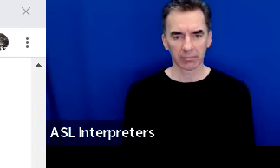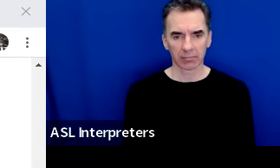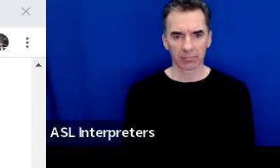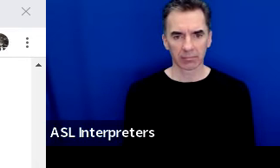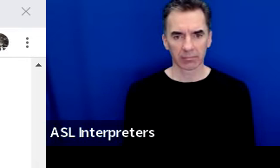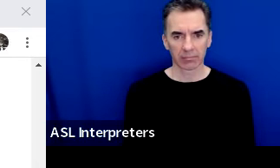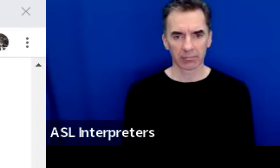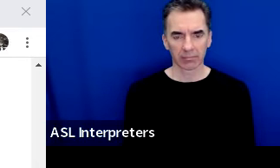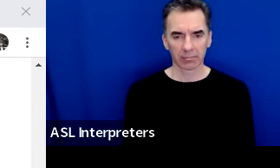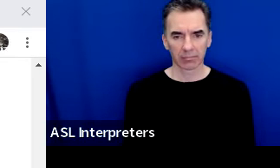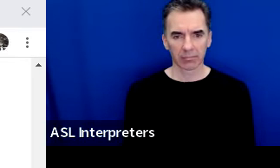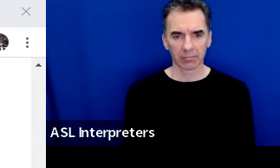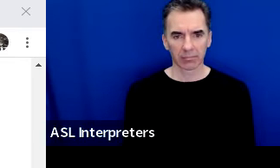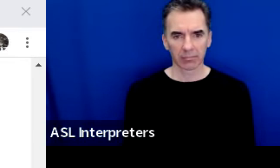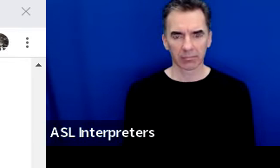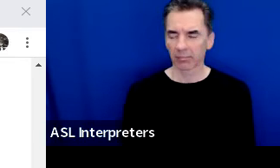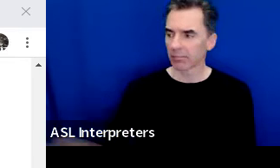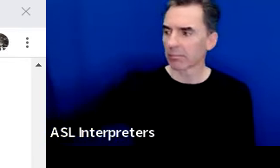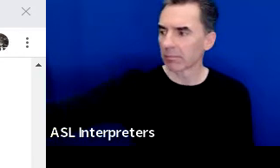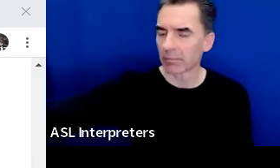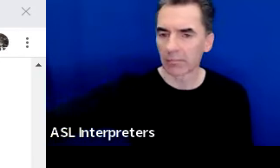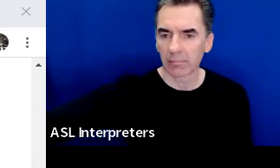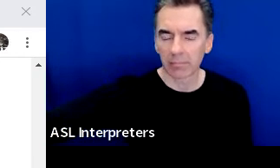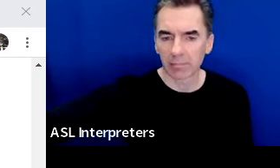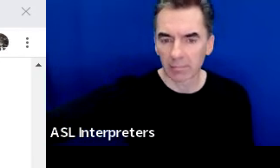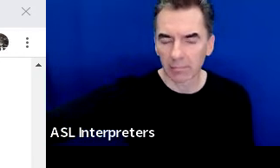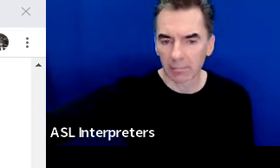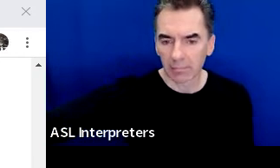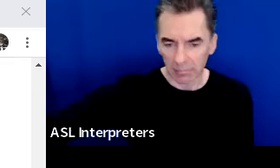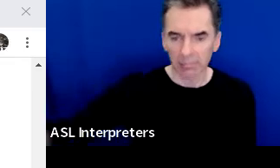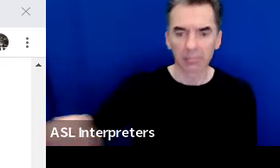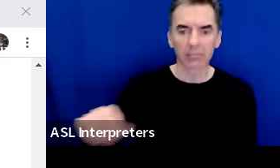Is it randomized the two powers so that if a student tries it again, not only did